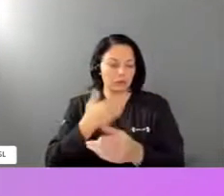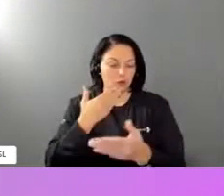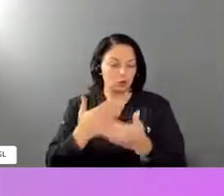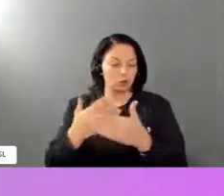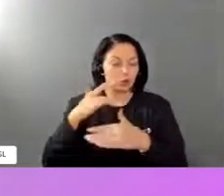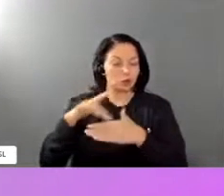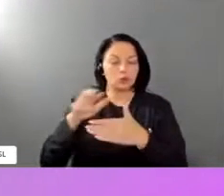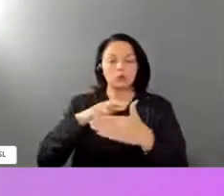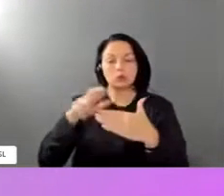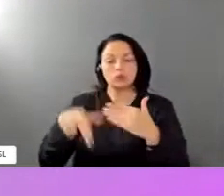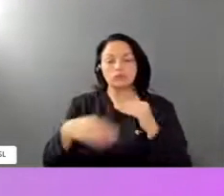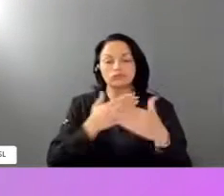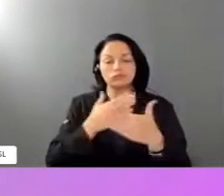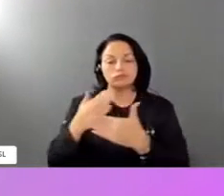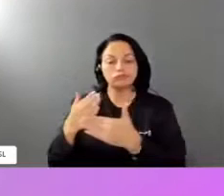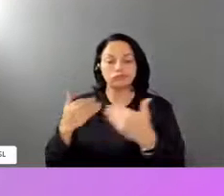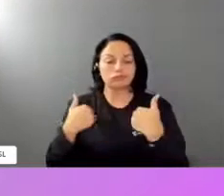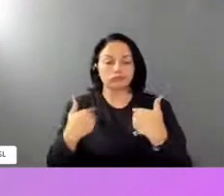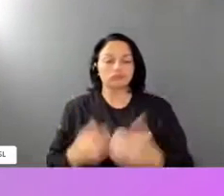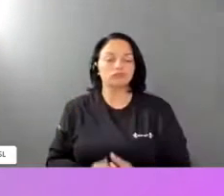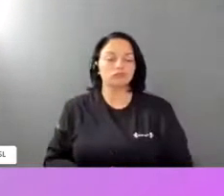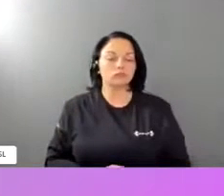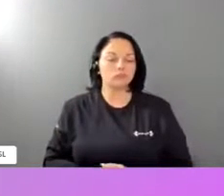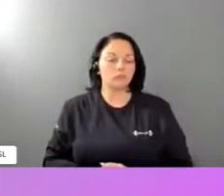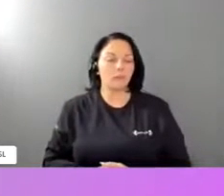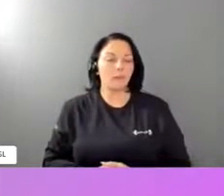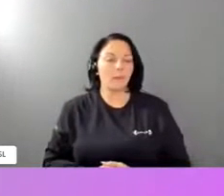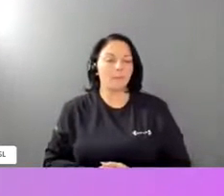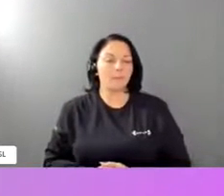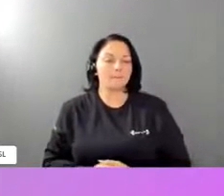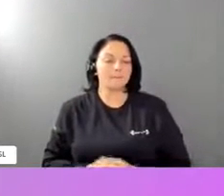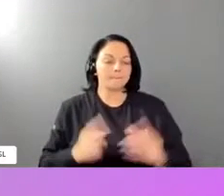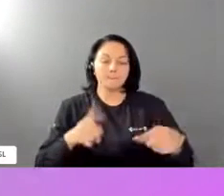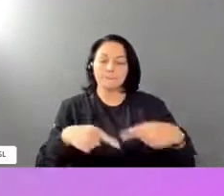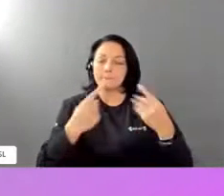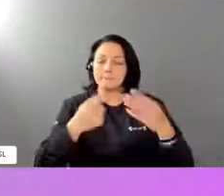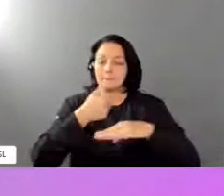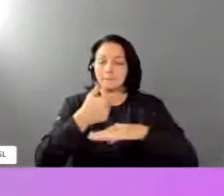While the scorecard has only been part of fundamentals for less than six months. We do